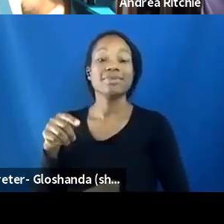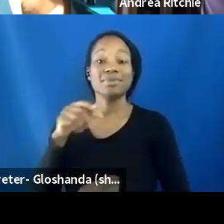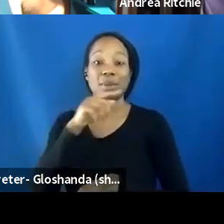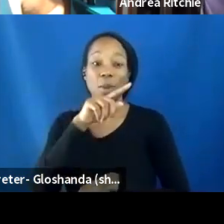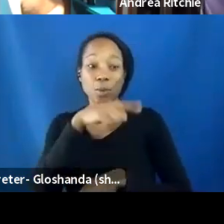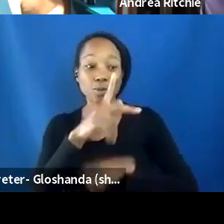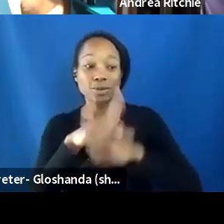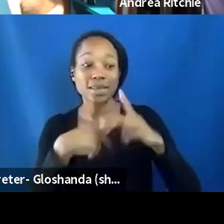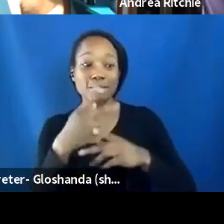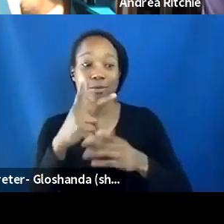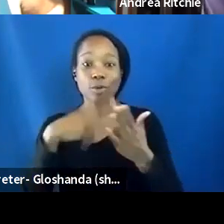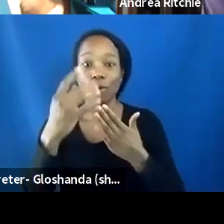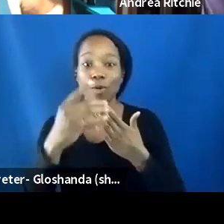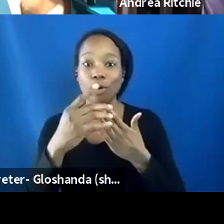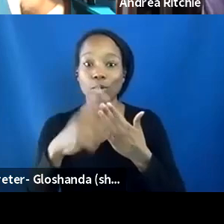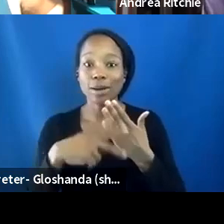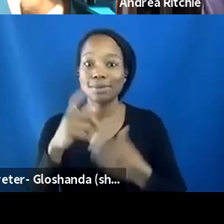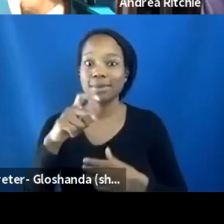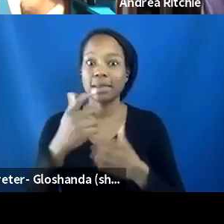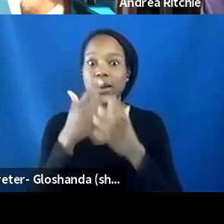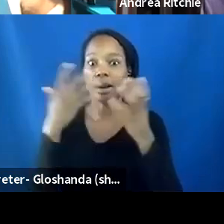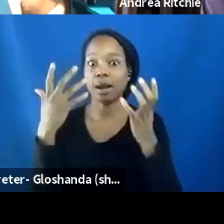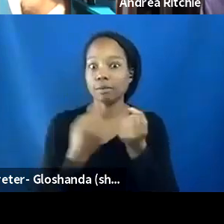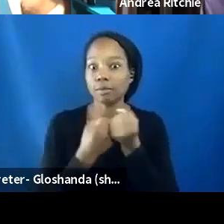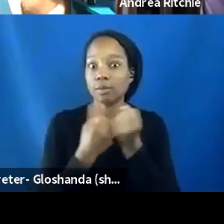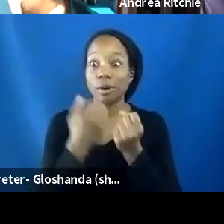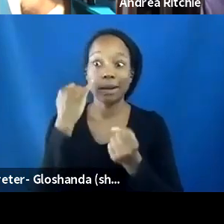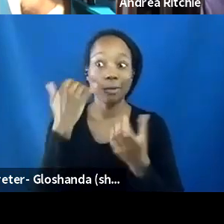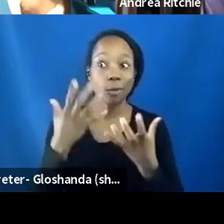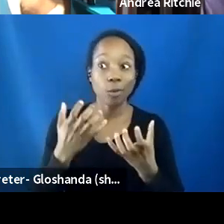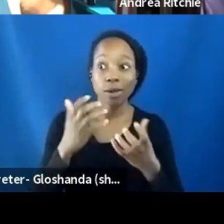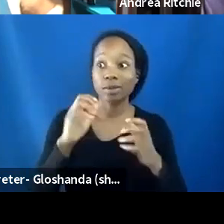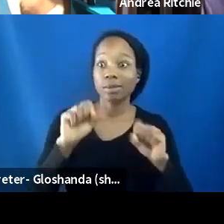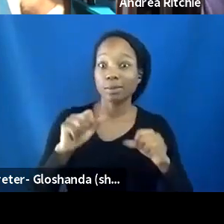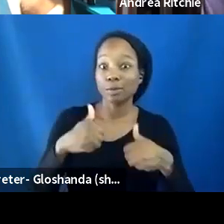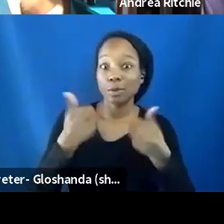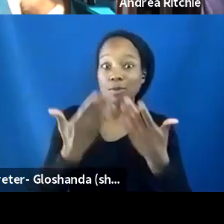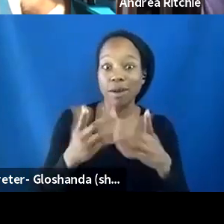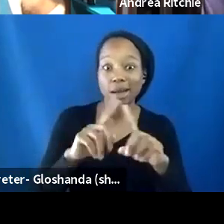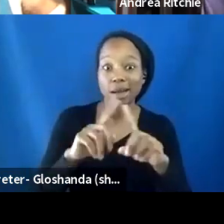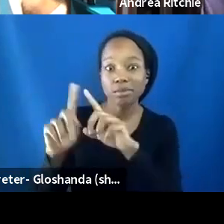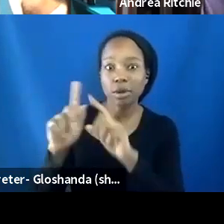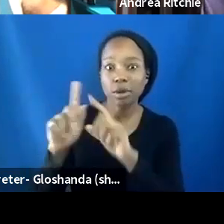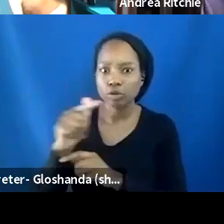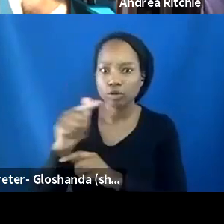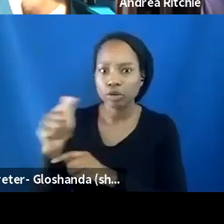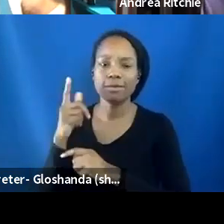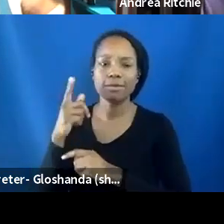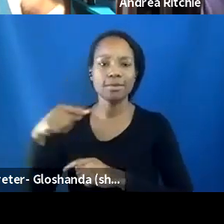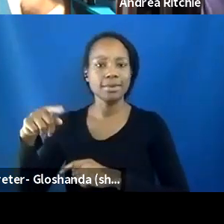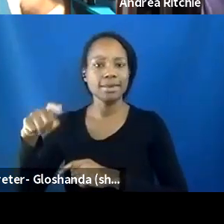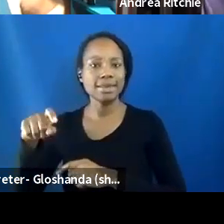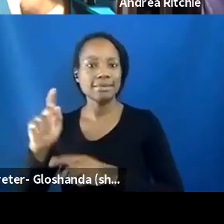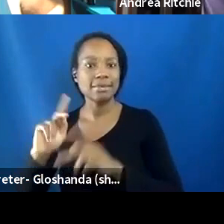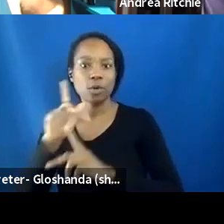If we want those alternatives, we need folks who are willing to get trained up on hotline. We need folks who are willing to get trained